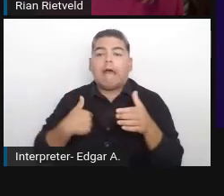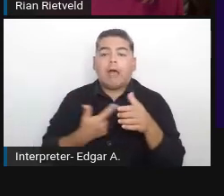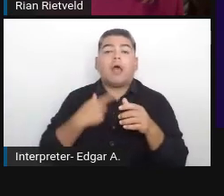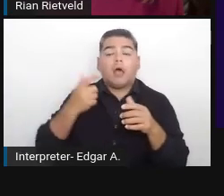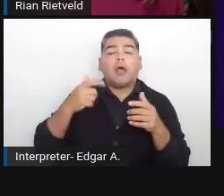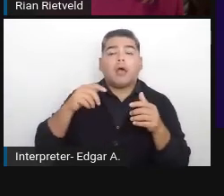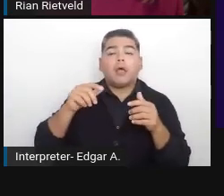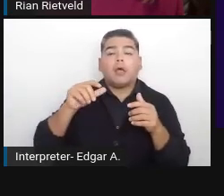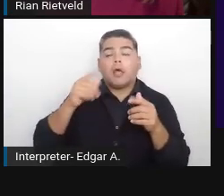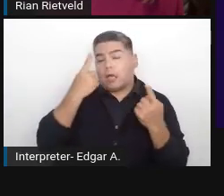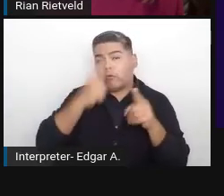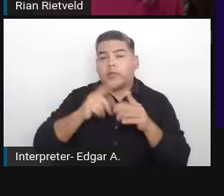Please read our terms and conditions.